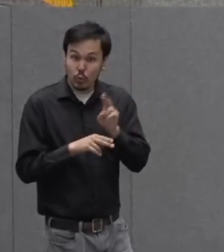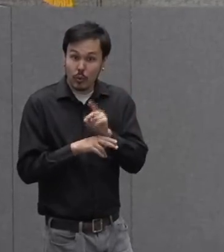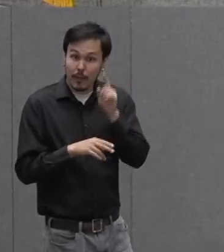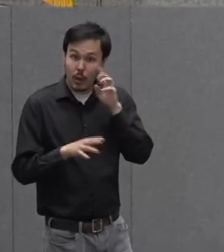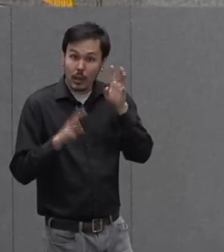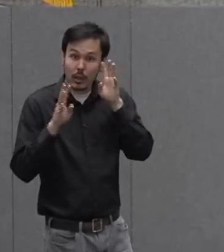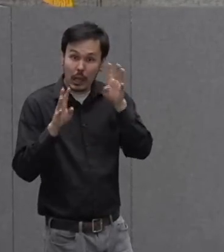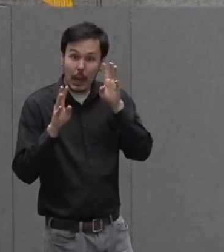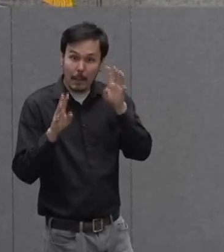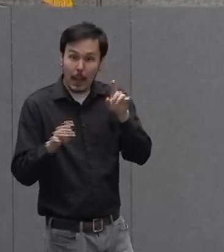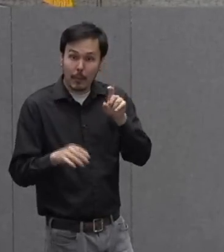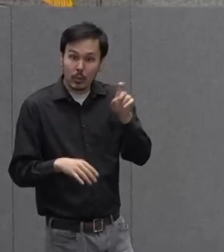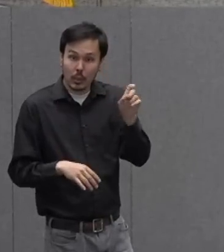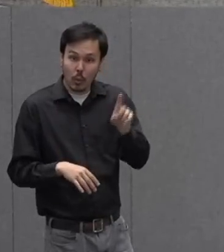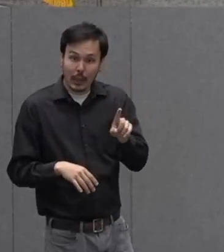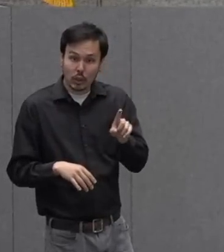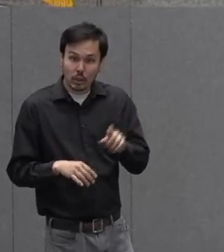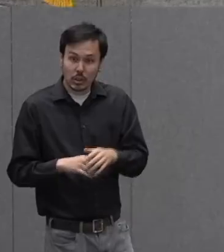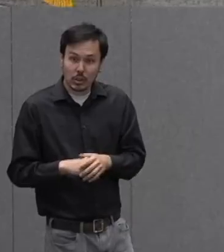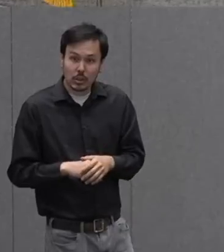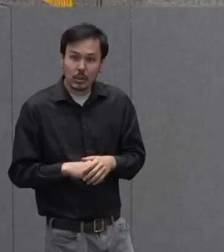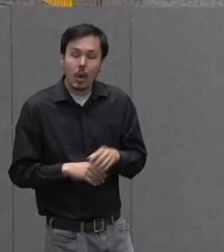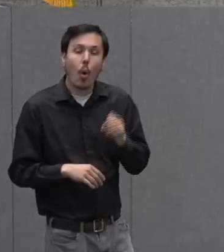How about a question that starts with when?